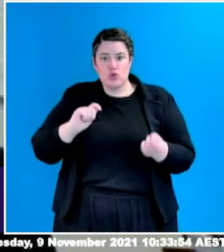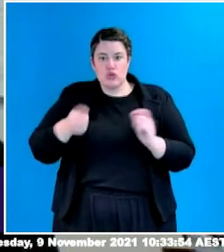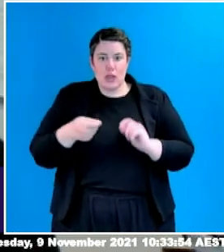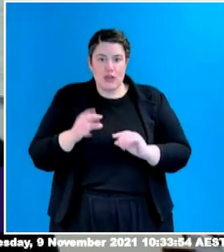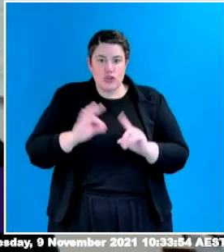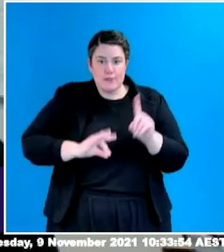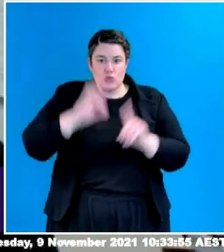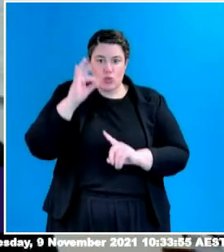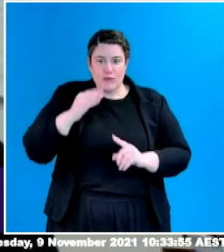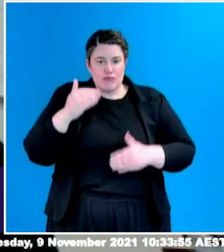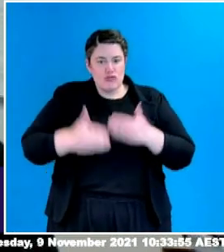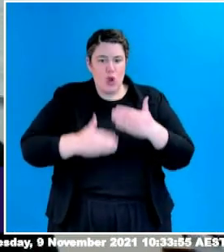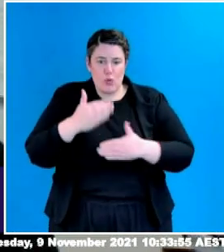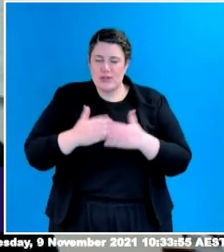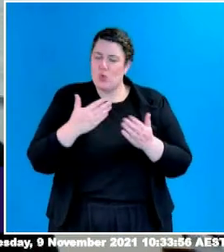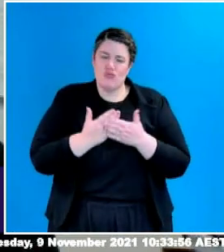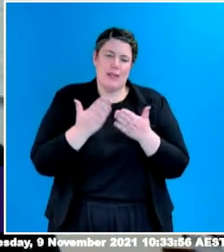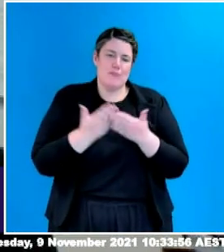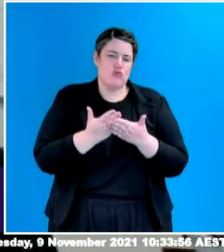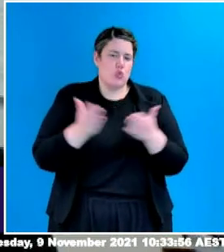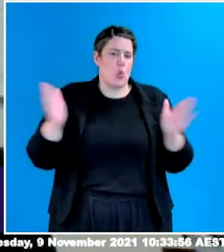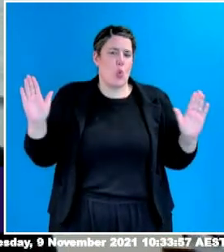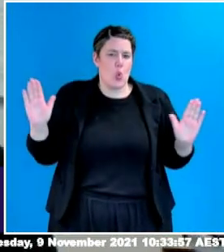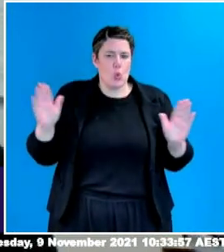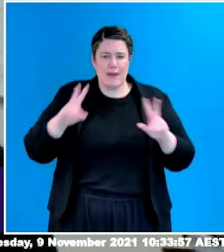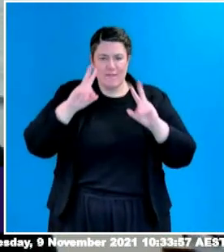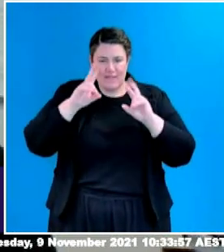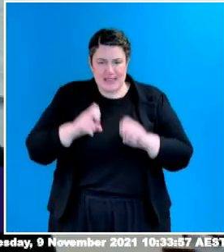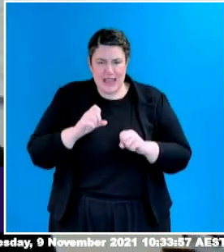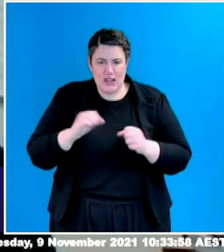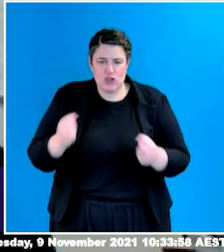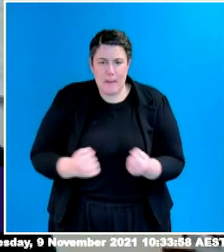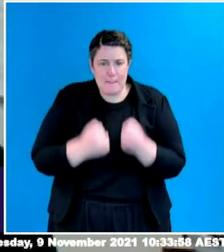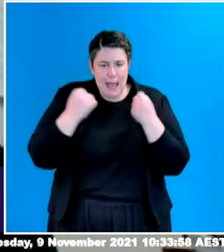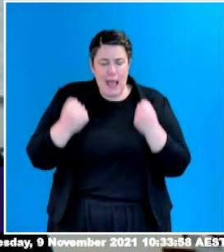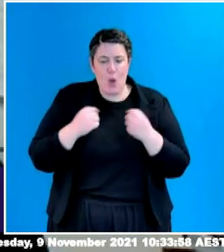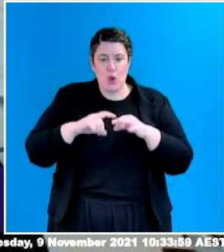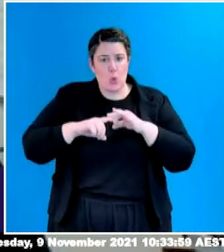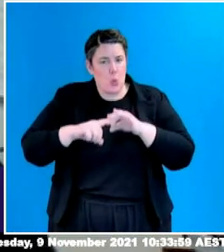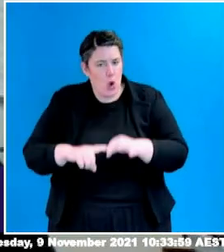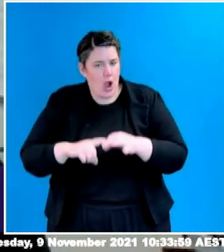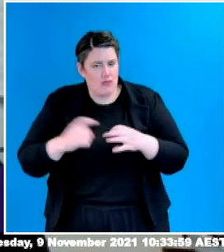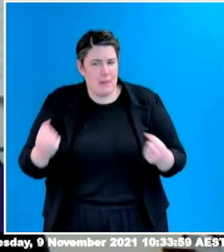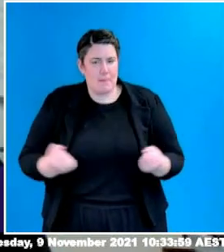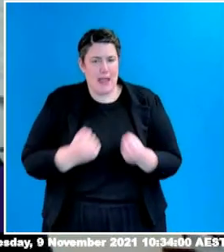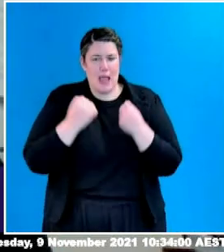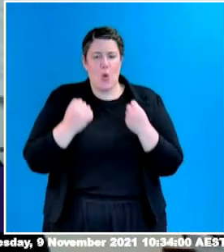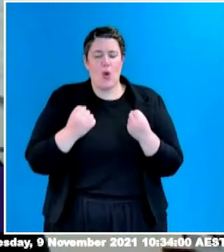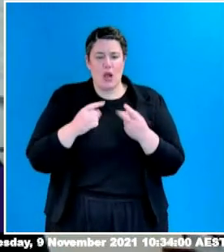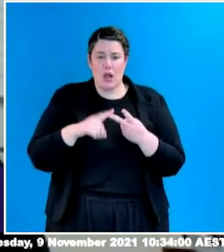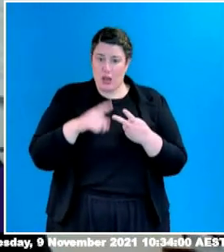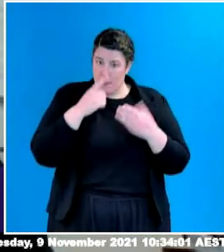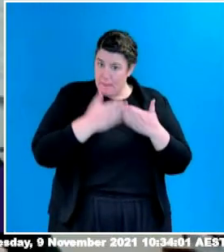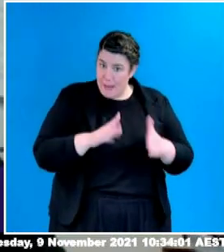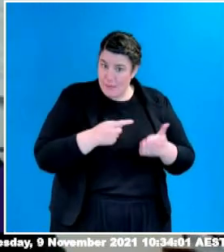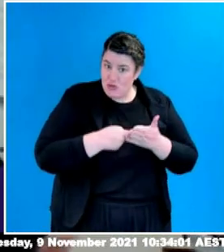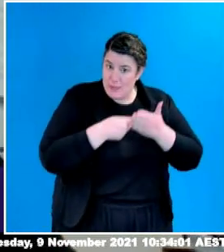So we have very broad own-motion investigation powers, we have quite broad inquiry powers, we are able to make public recommendations and then